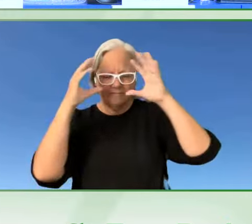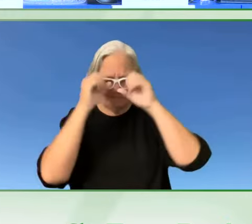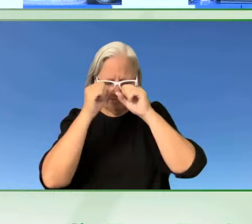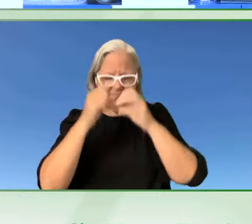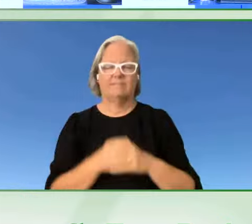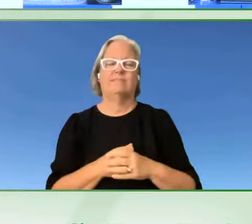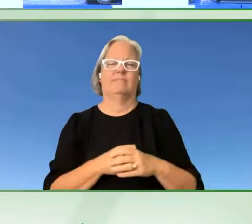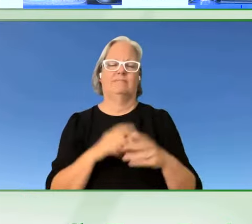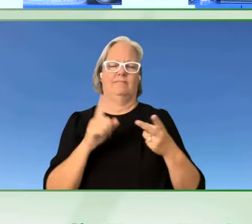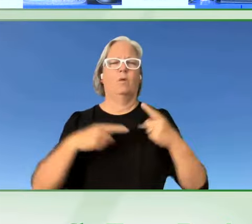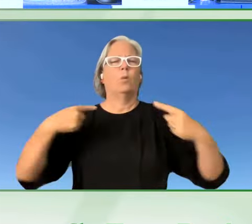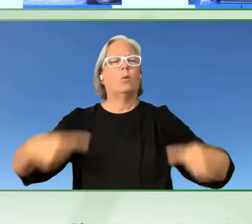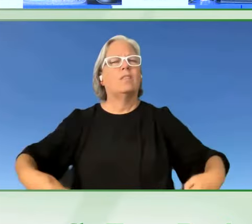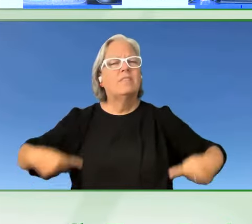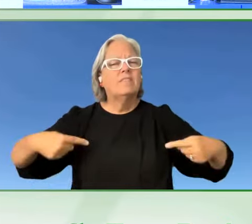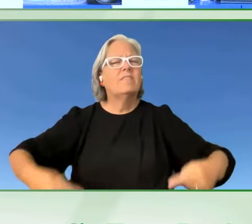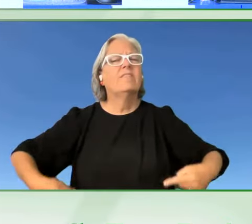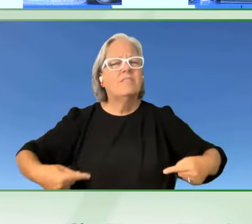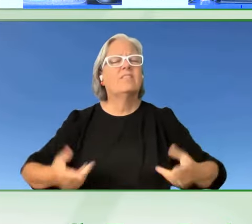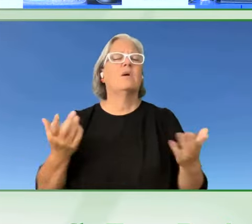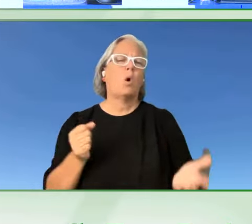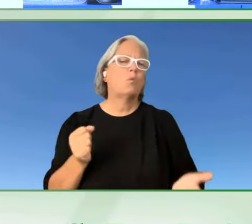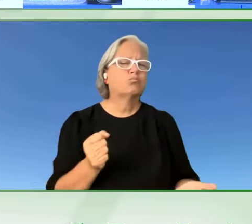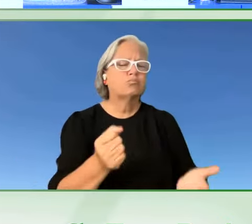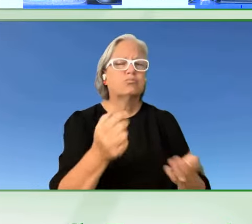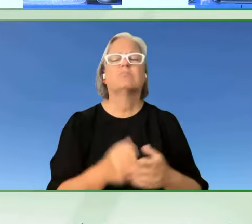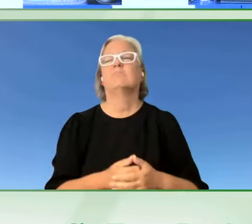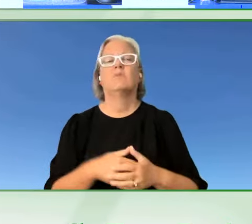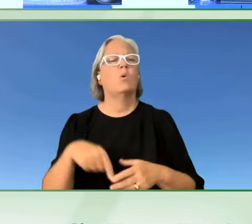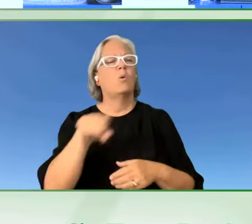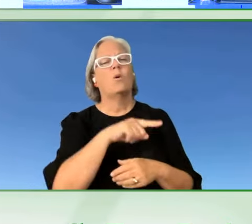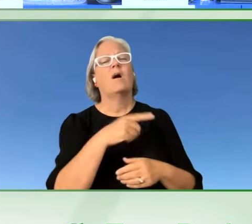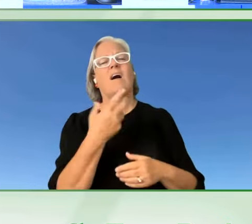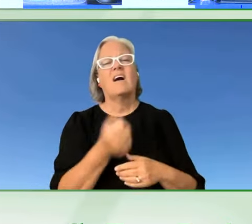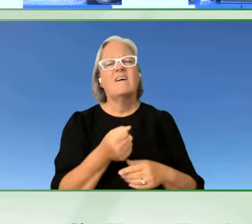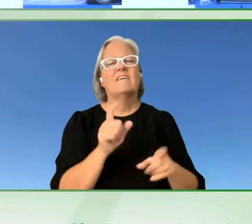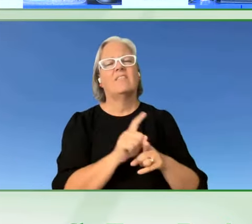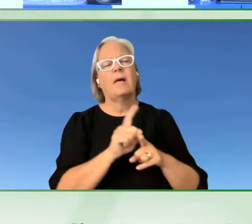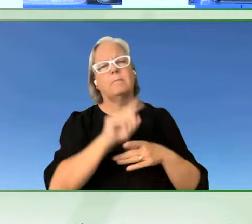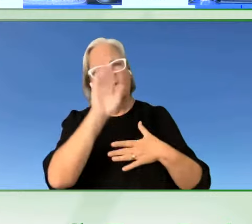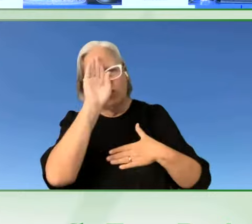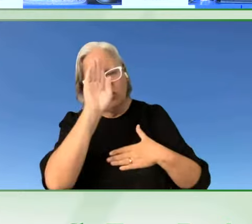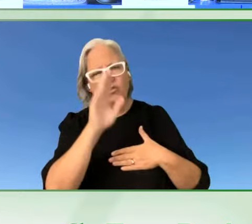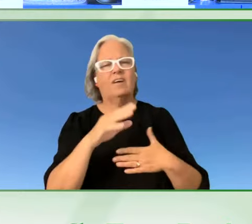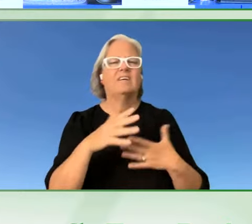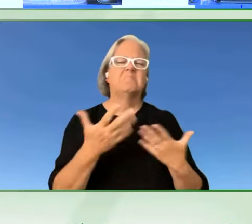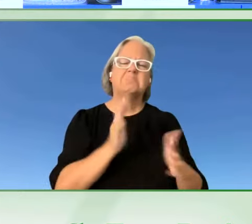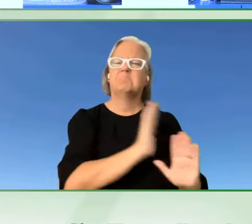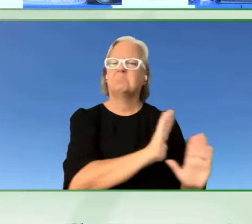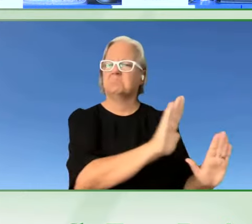colour, size, age, gender, ability and disability.